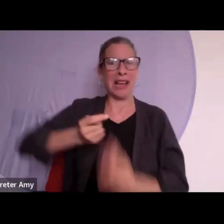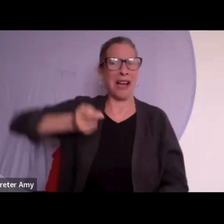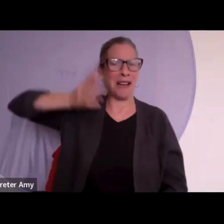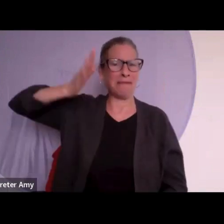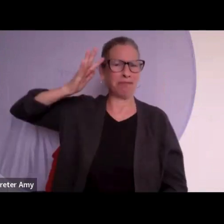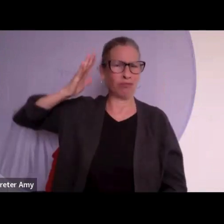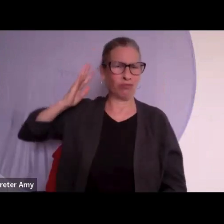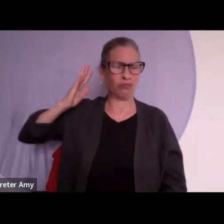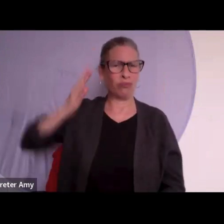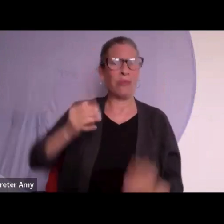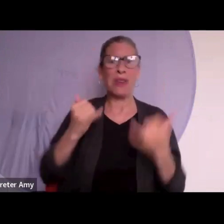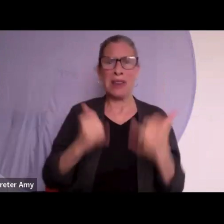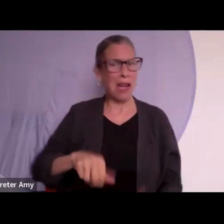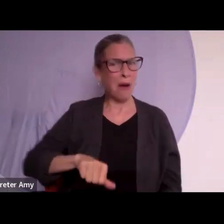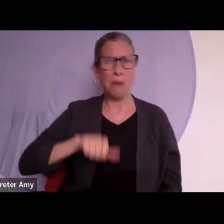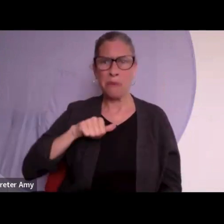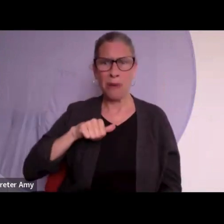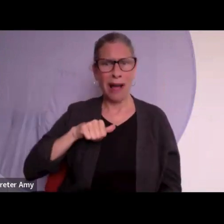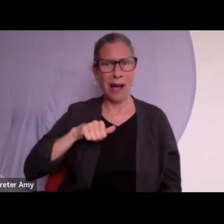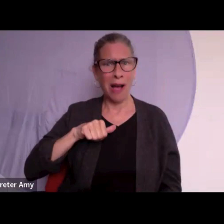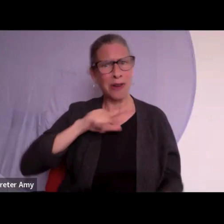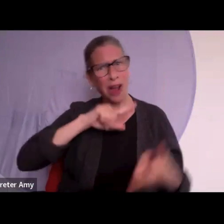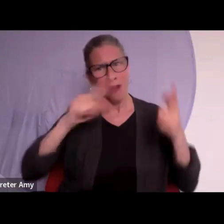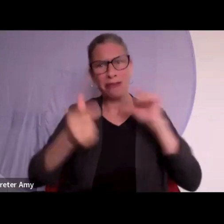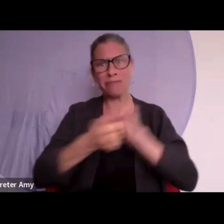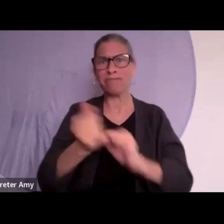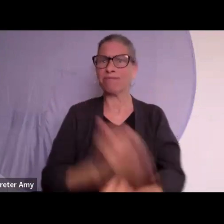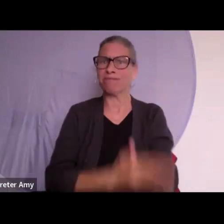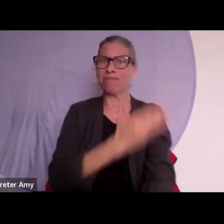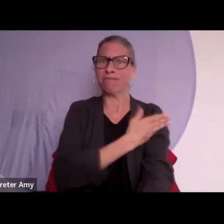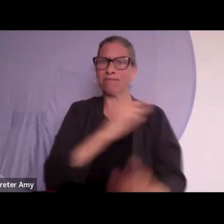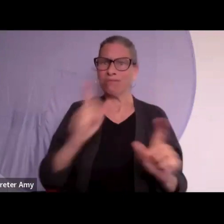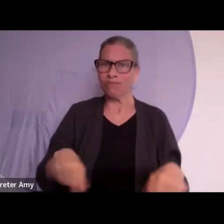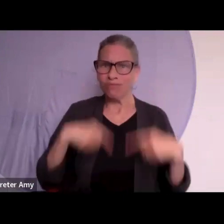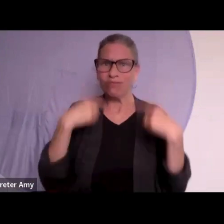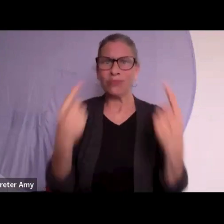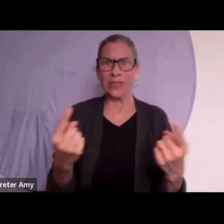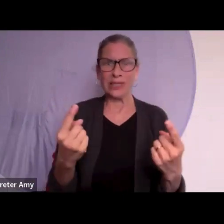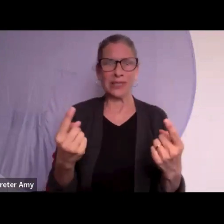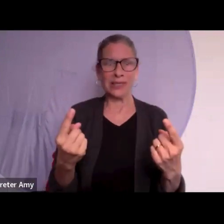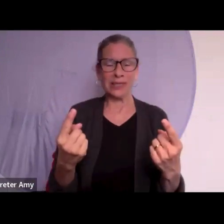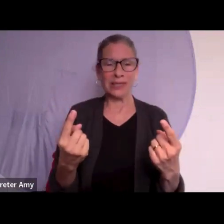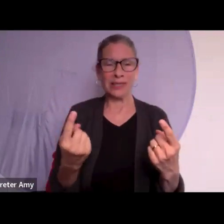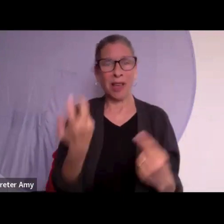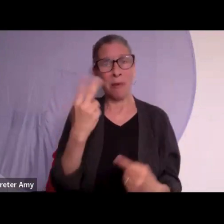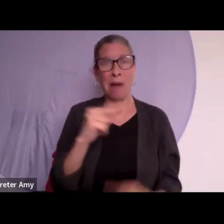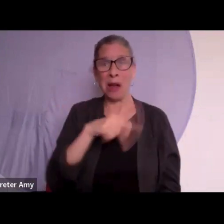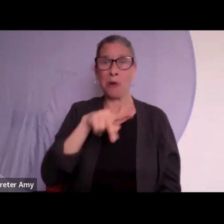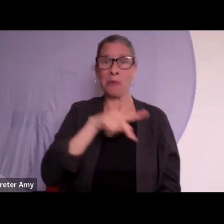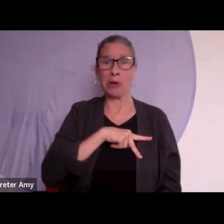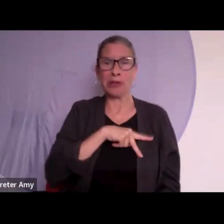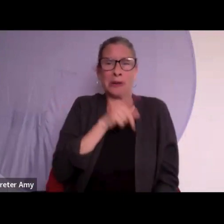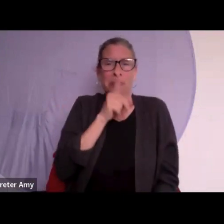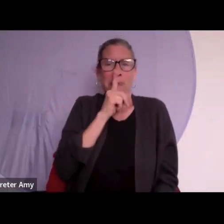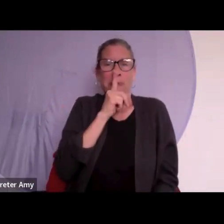proud of how much has changed since then. And I could get into my own personal stuff too. But today, we're really talking